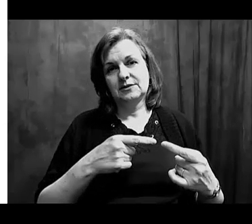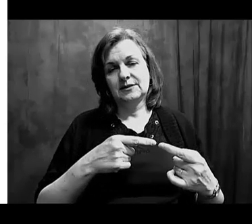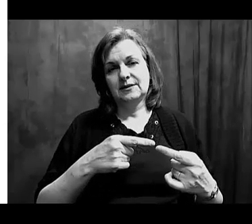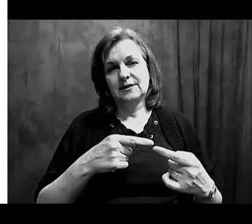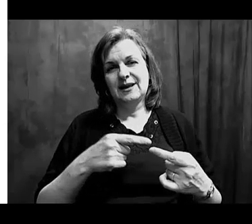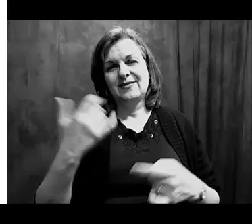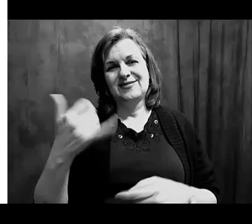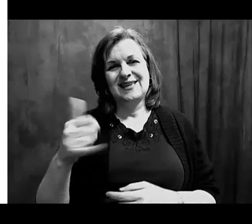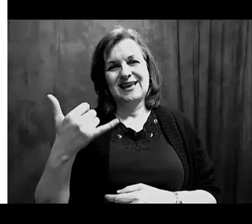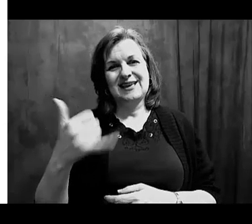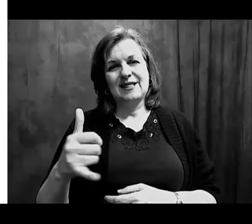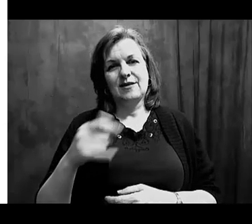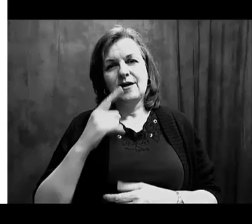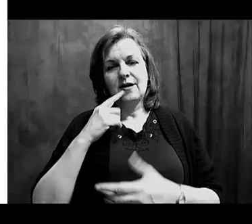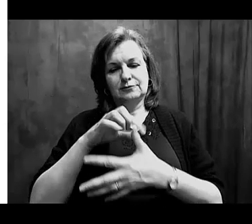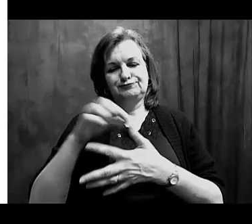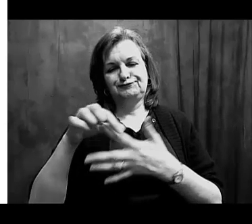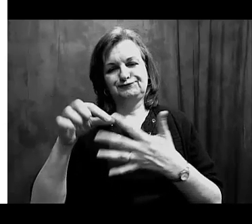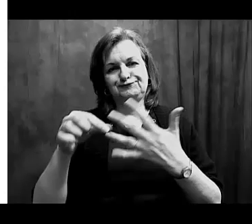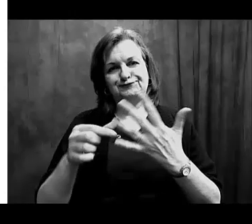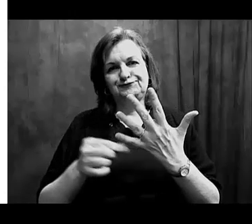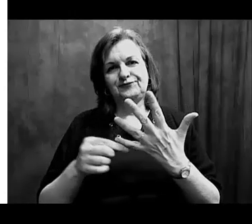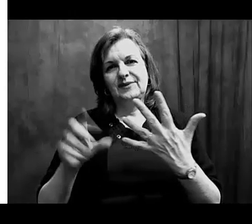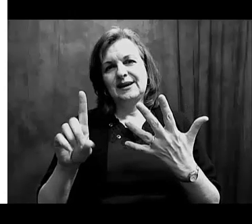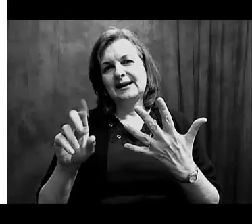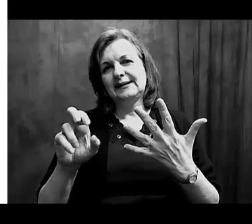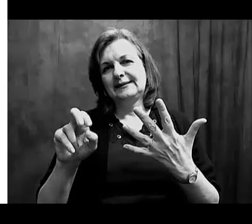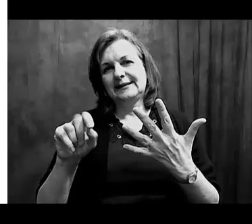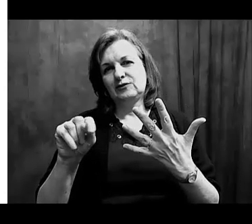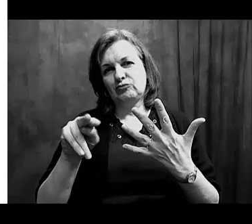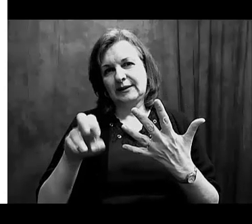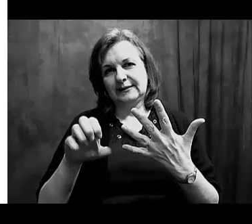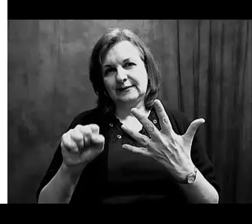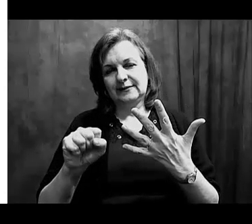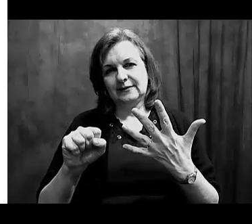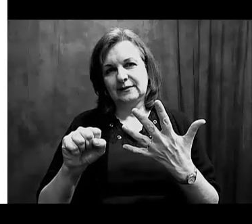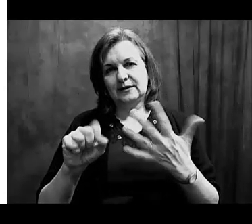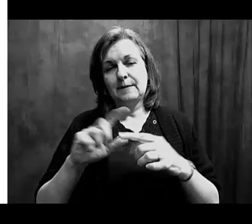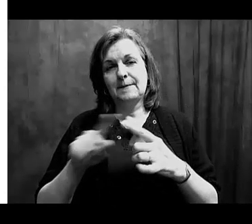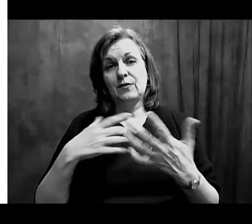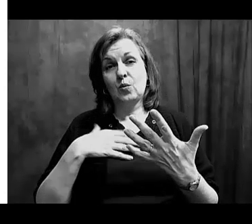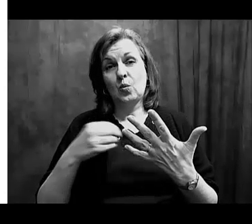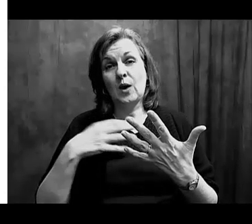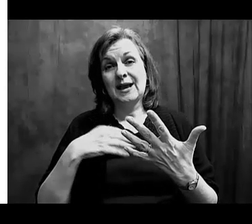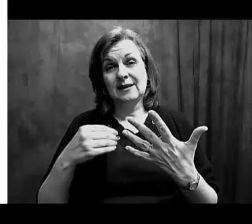these would all --- the yellow here are dendrite's but the white